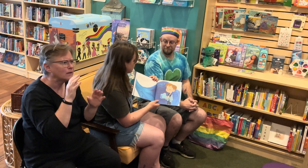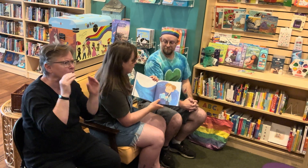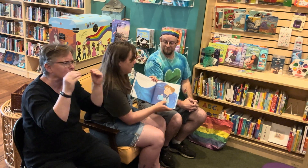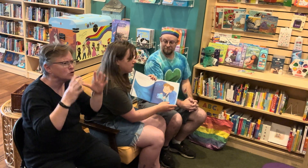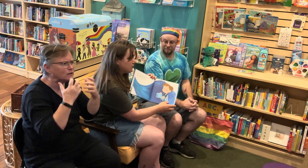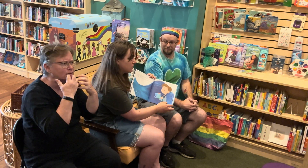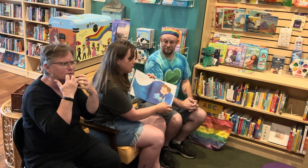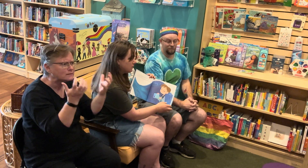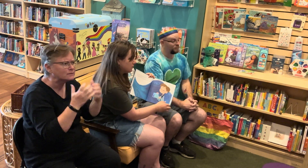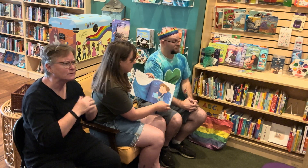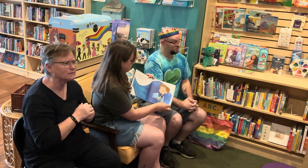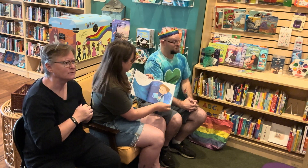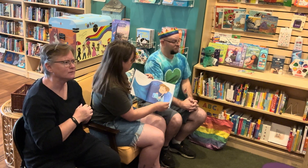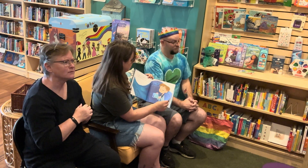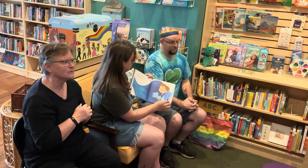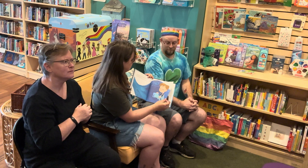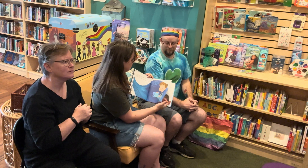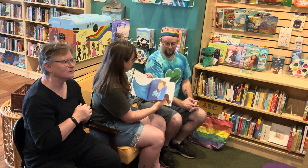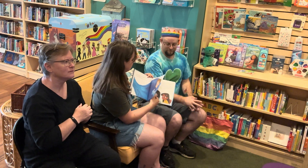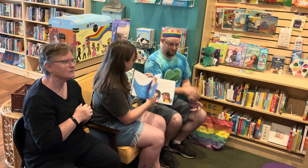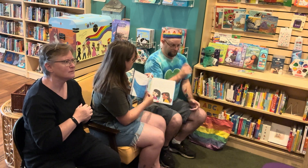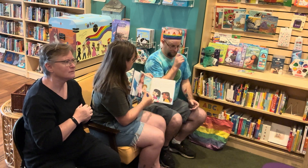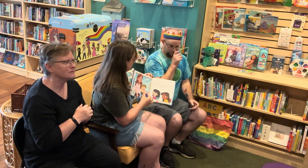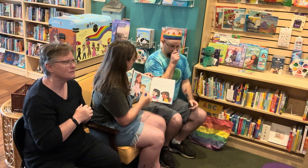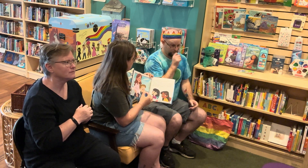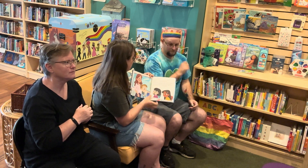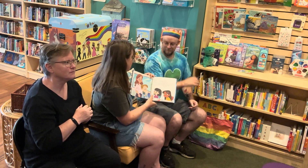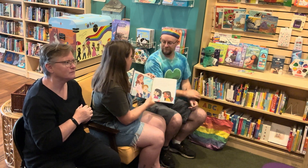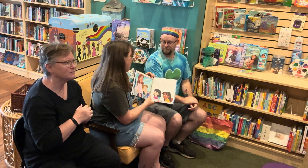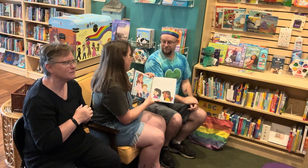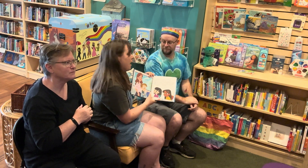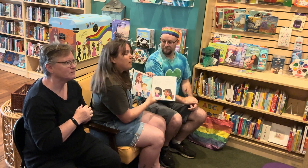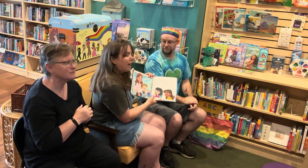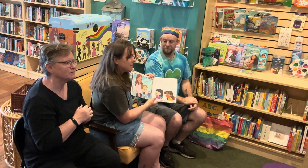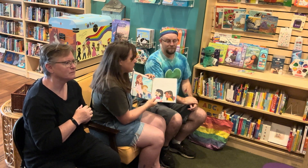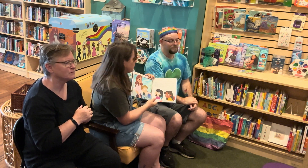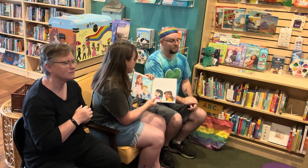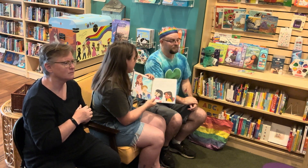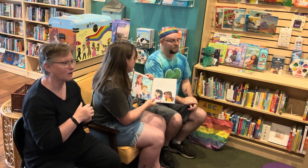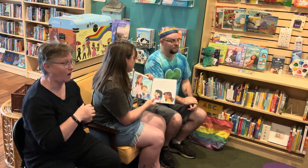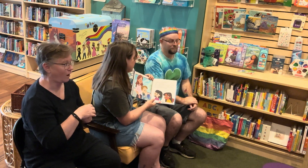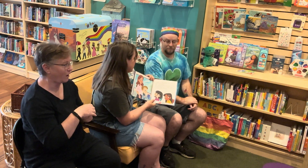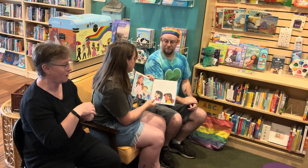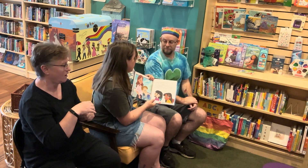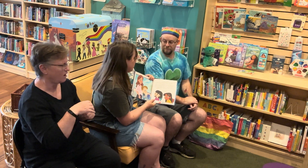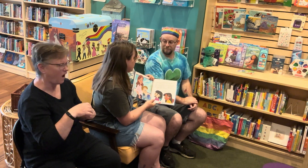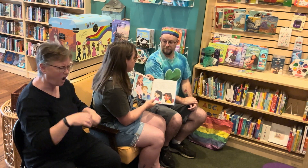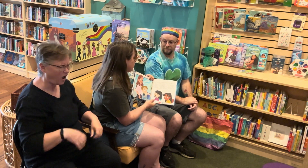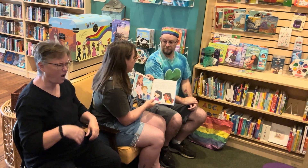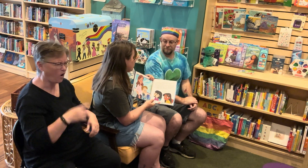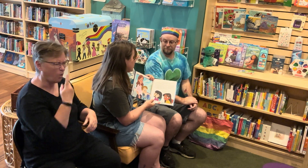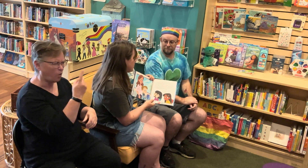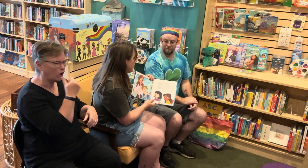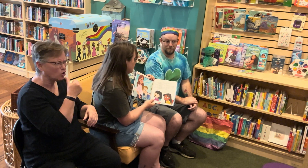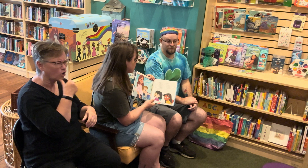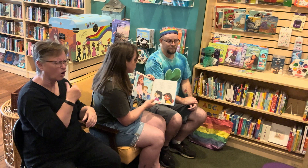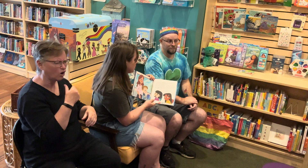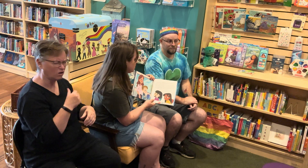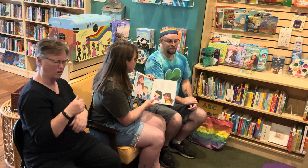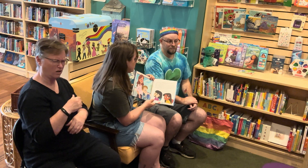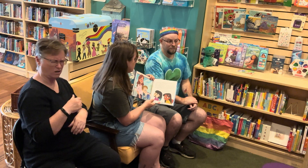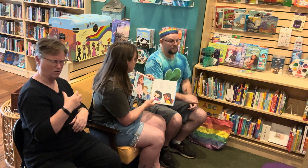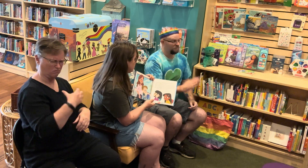exclaimed. "A masterpiece?" Sophia blurted out? "It's just blue!